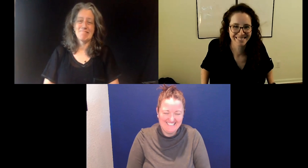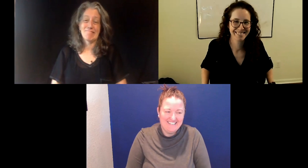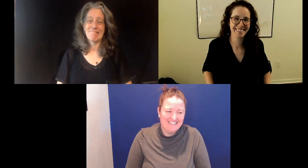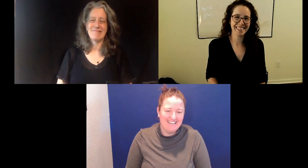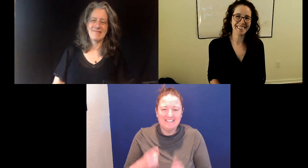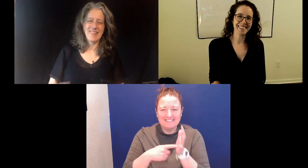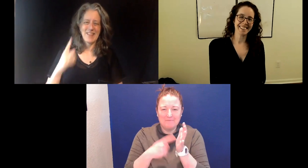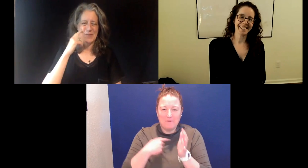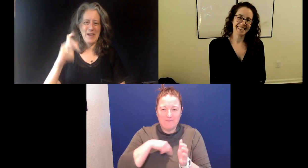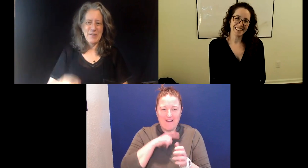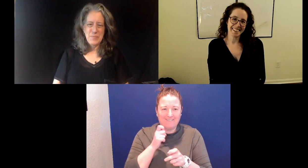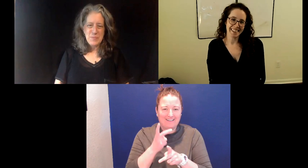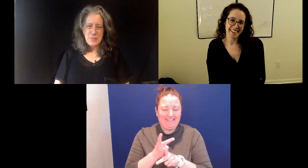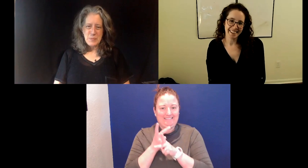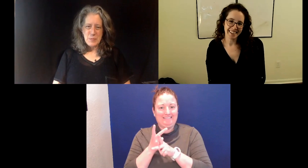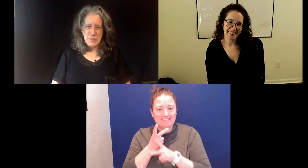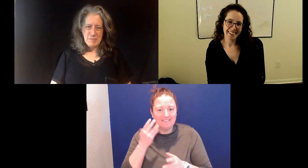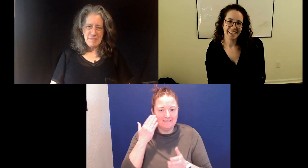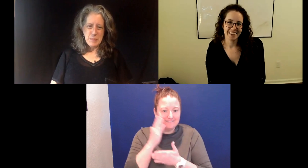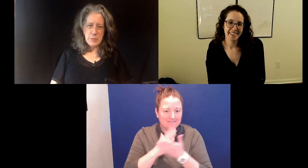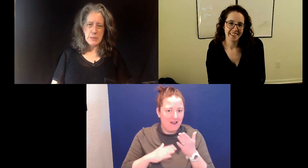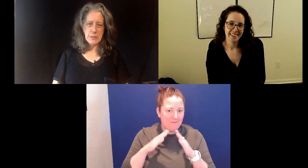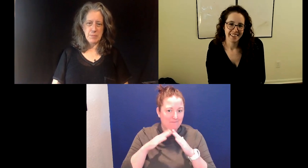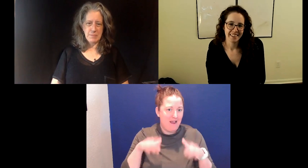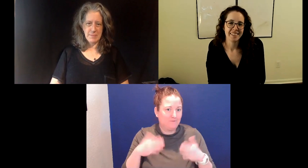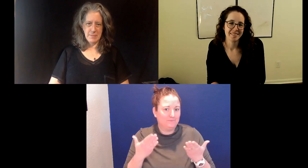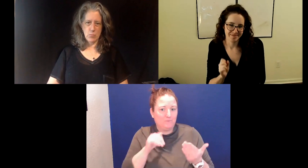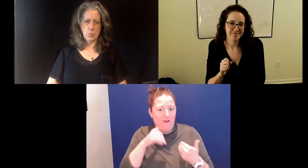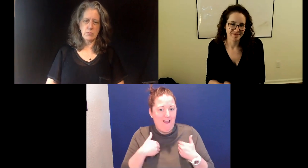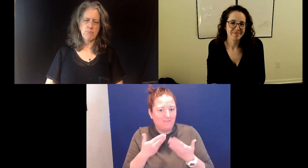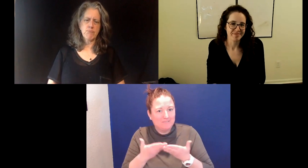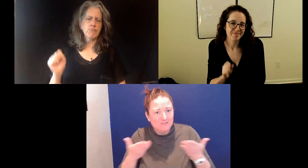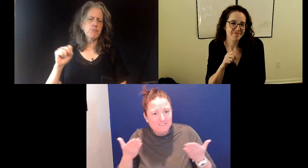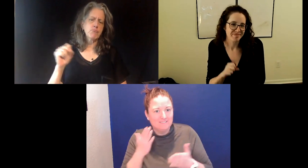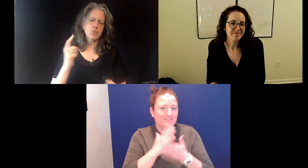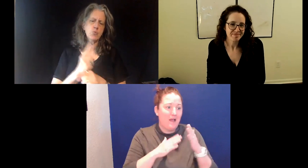we could talk about them using that's a great idea oh yeah sometimes we have to be careful they may